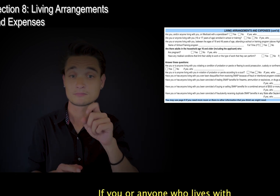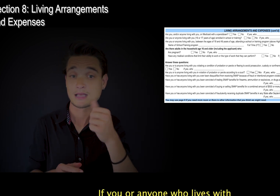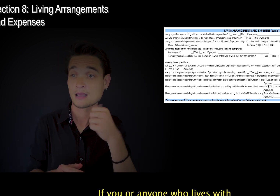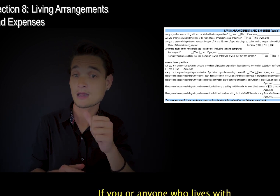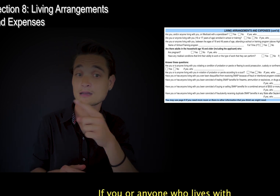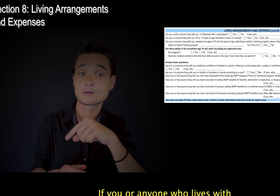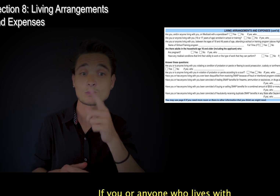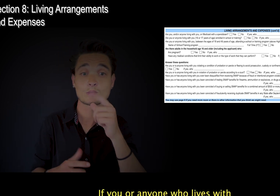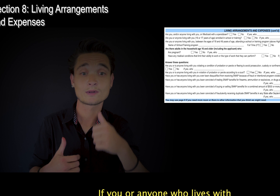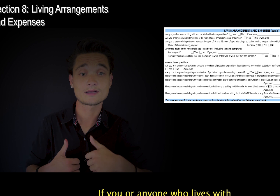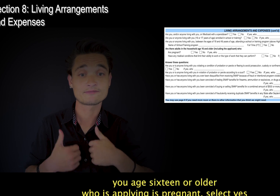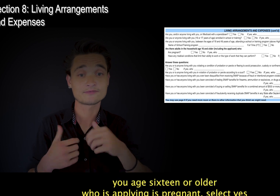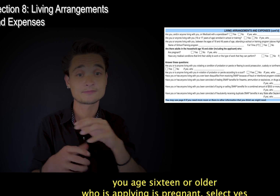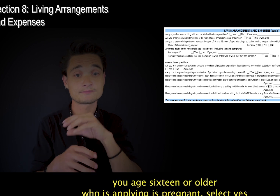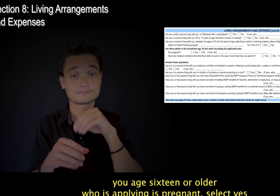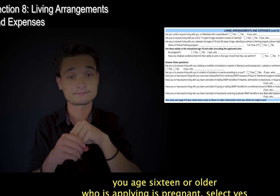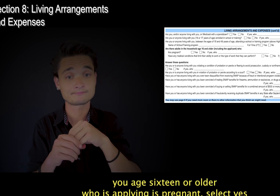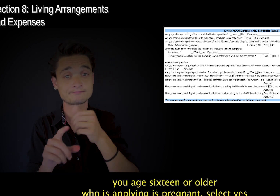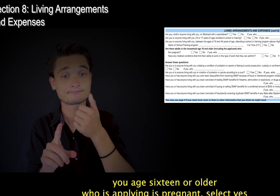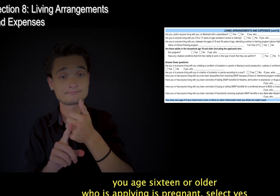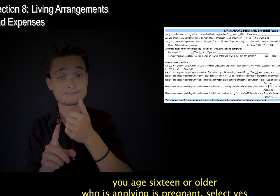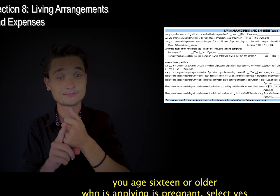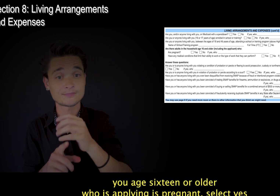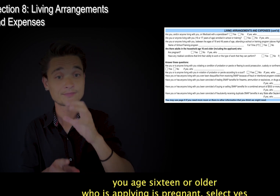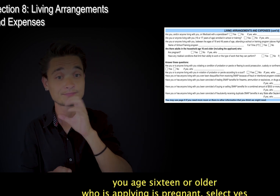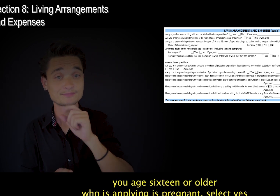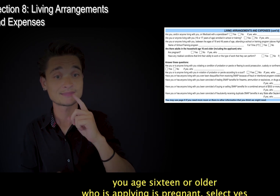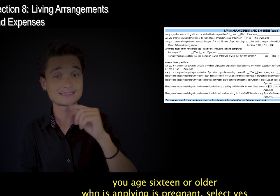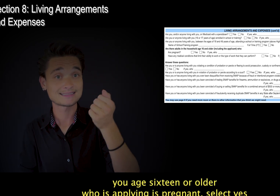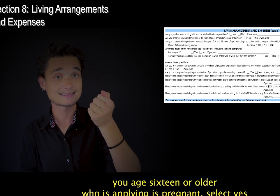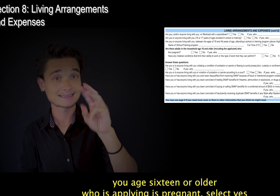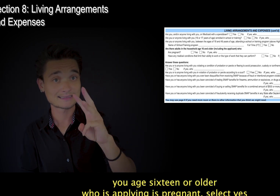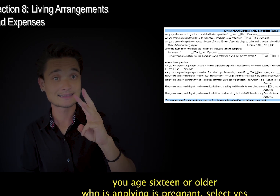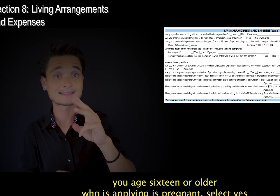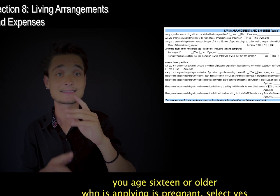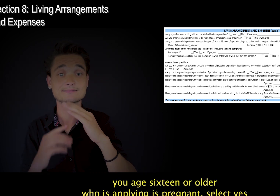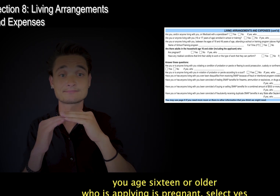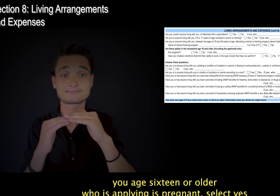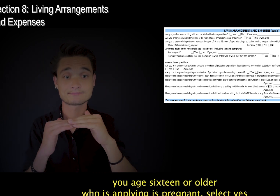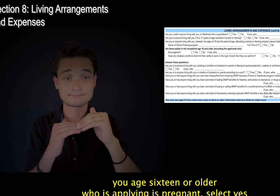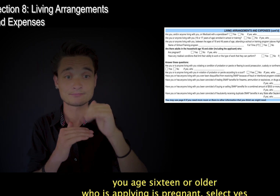If you or anyone who lives with you age sixteen or older who is applying is pregnant, select yes